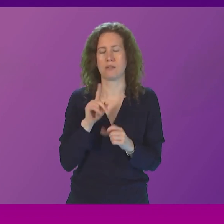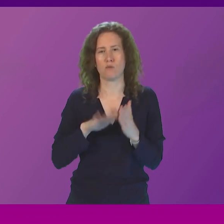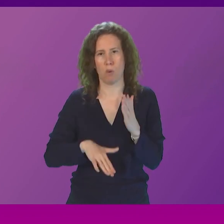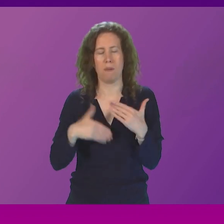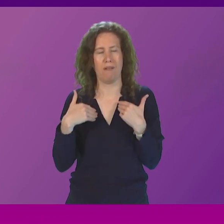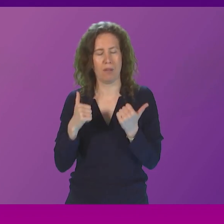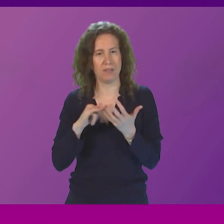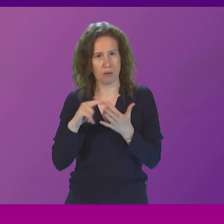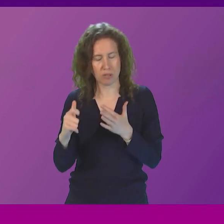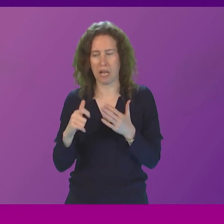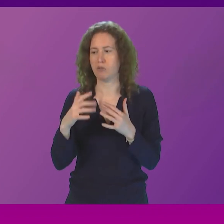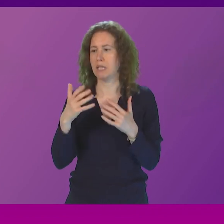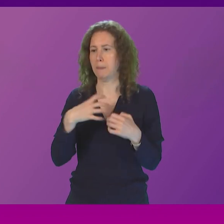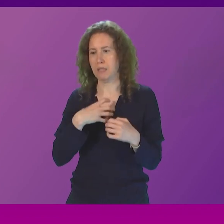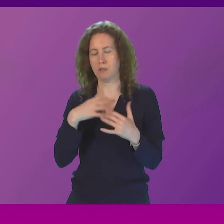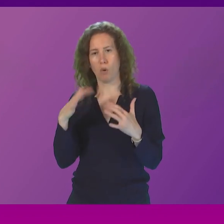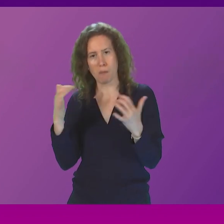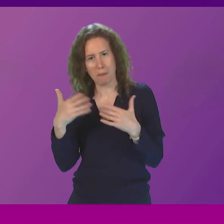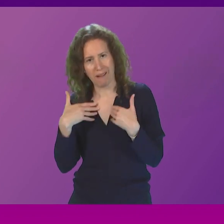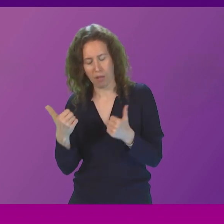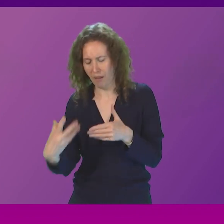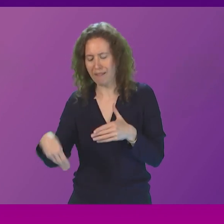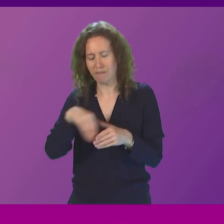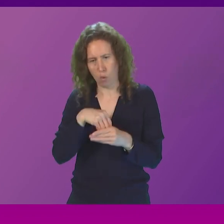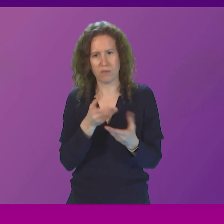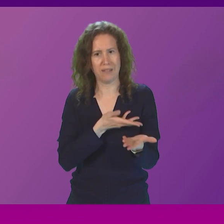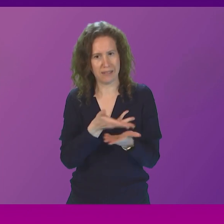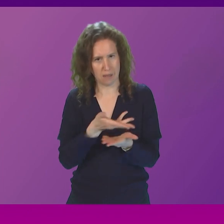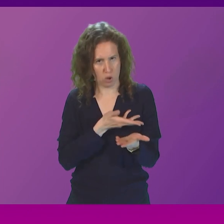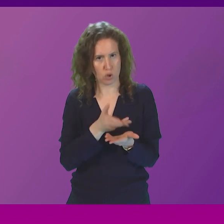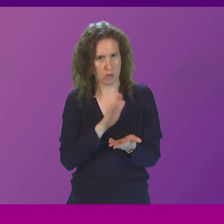public health are involved in those discussions with Community Pharmacy Scotland.